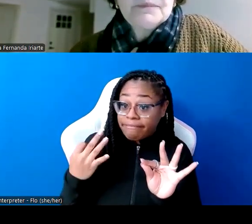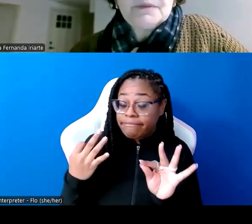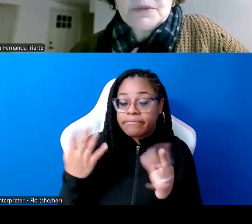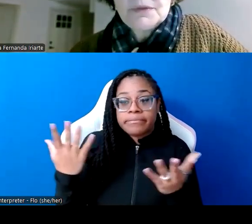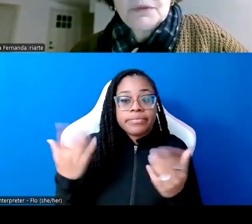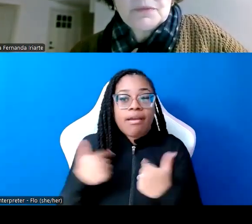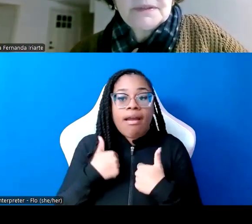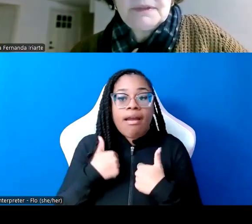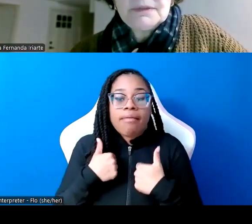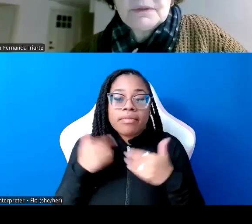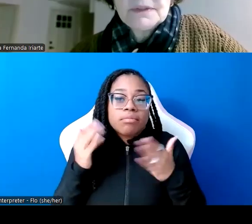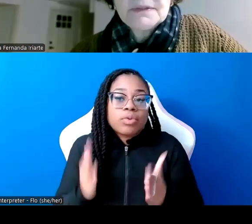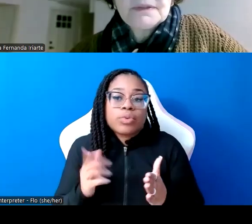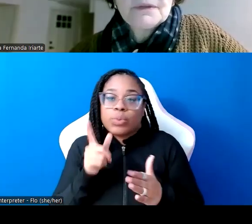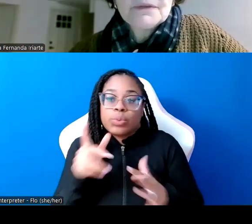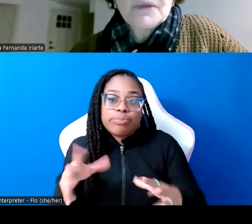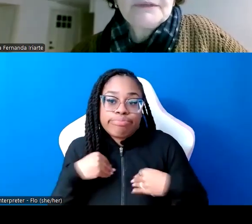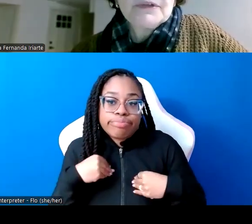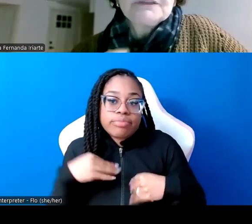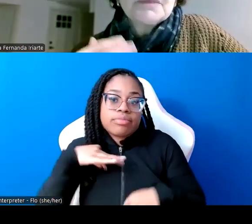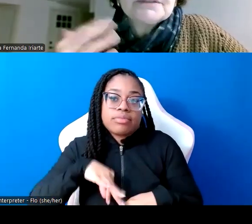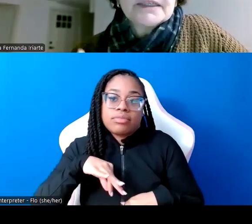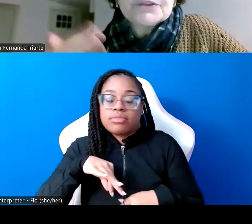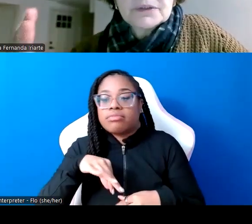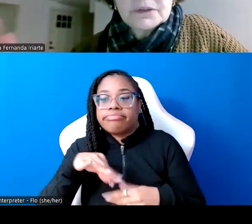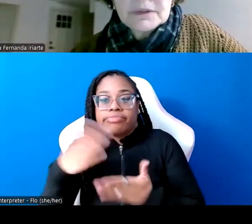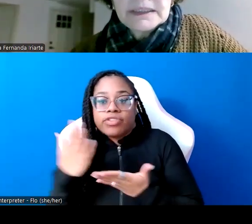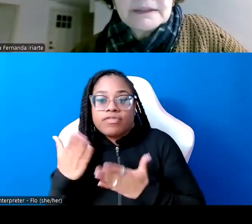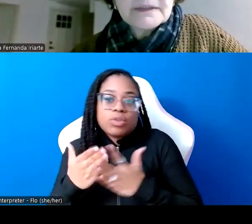the person who's receiving services under this waiver, if my doctor agrees